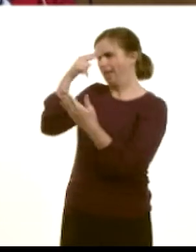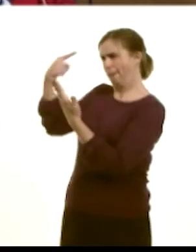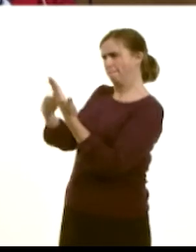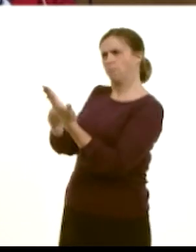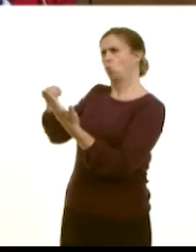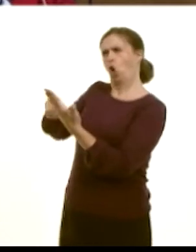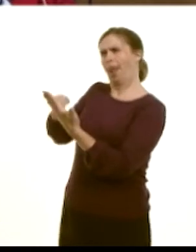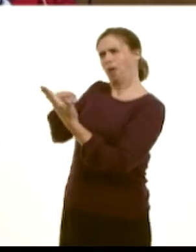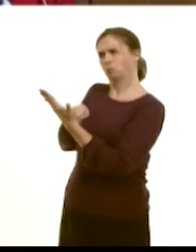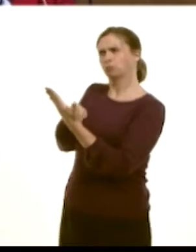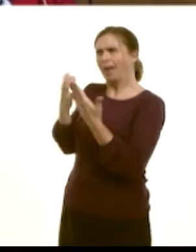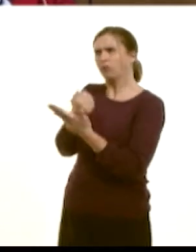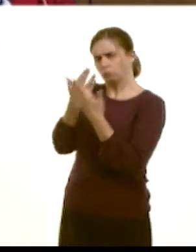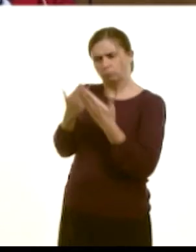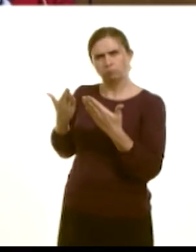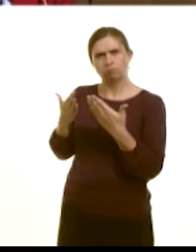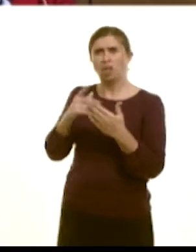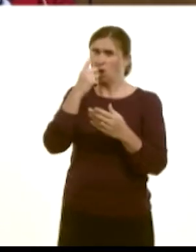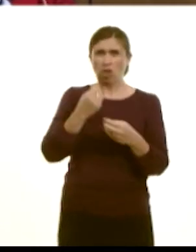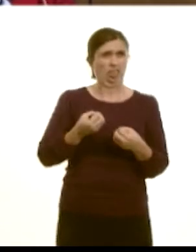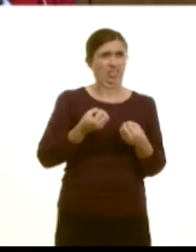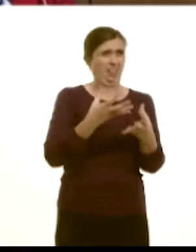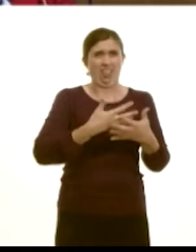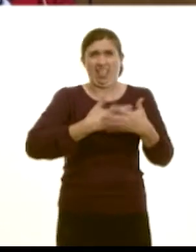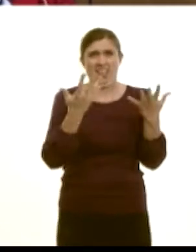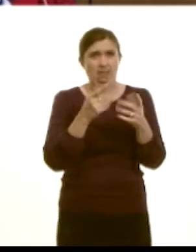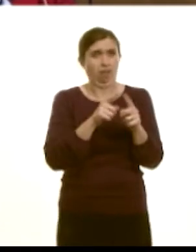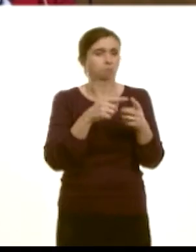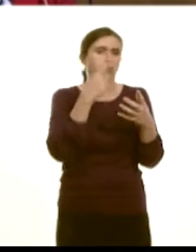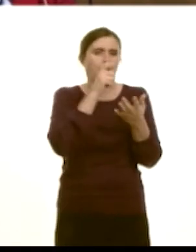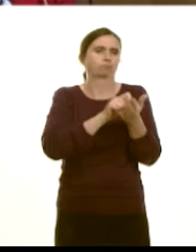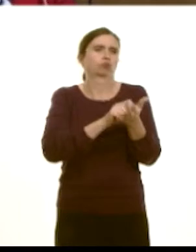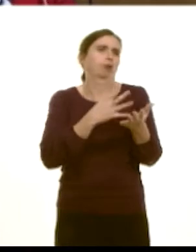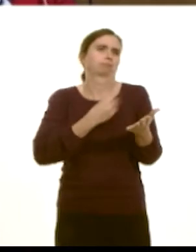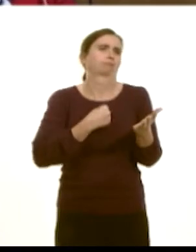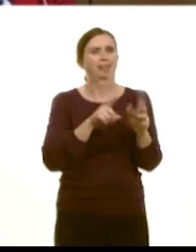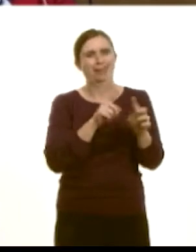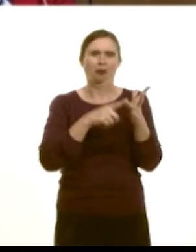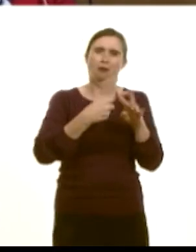in the past anyway, things like Oxo, and that it is a question not of what you are able